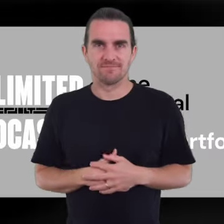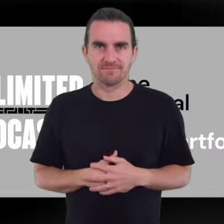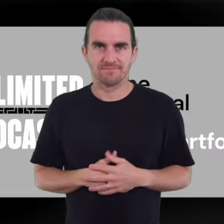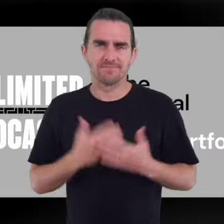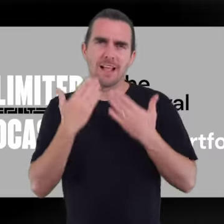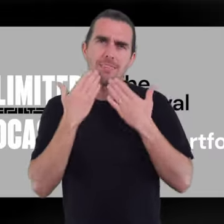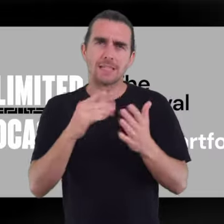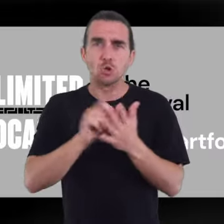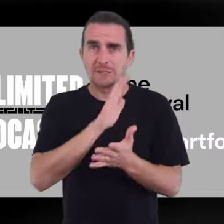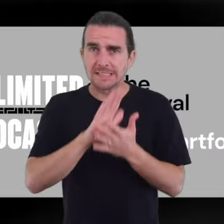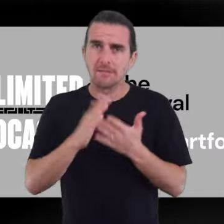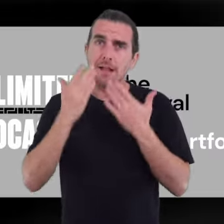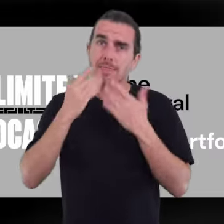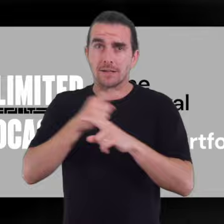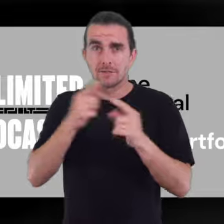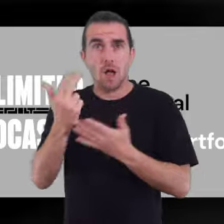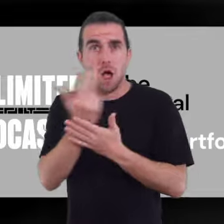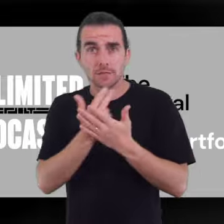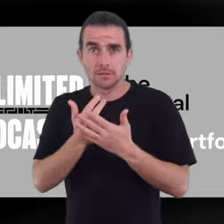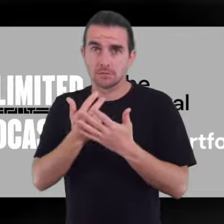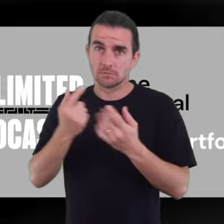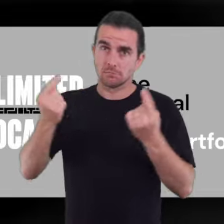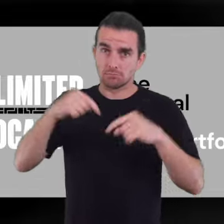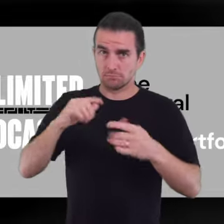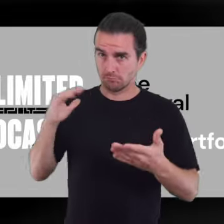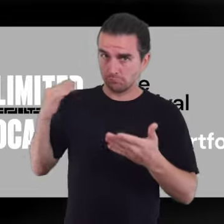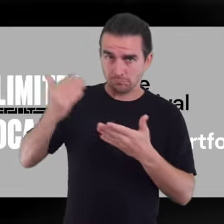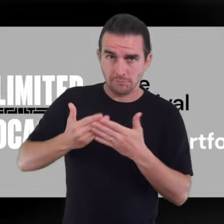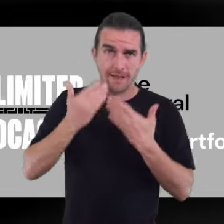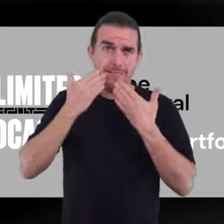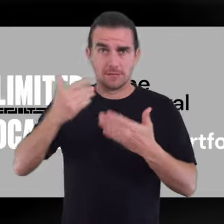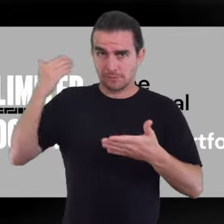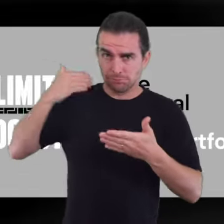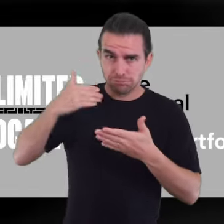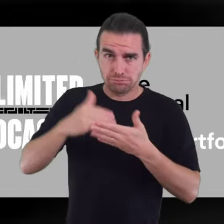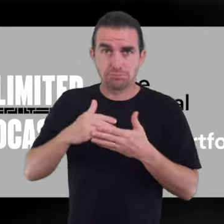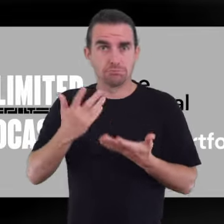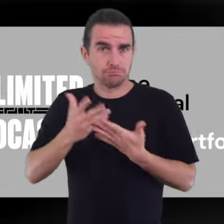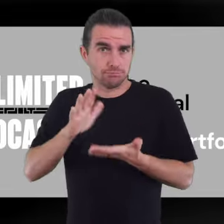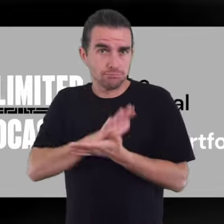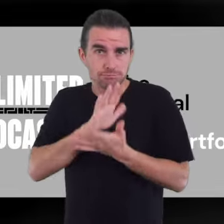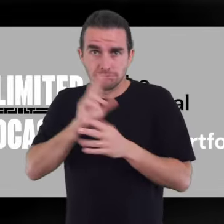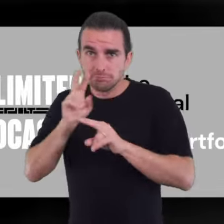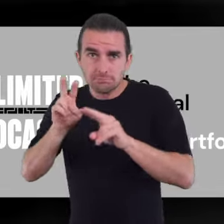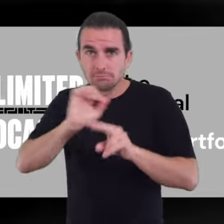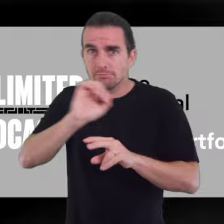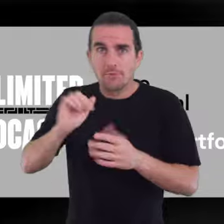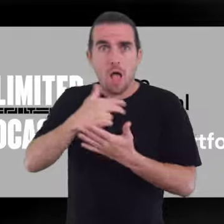[Alistair] Thanks, Joseph, and thanks to all the artists featured on the show today, and throughout the series. It's been so great to hear about all these artworks